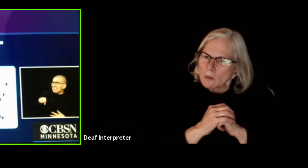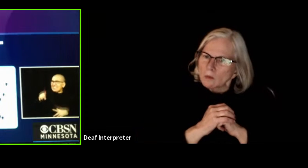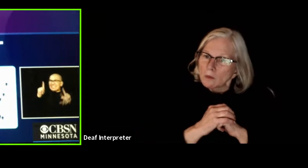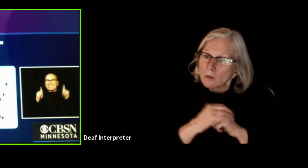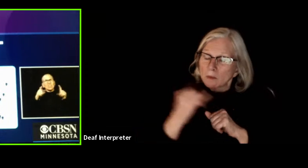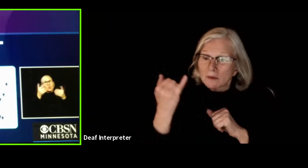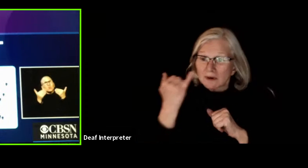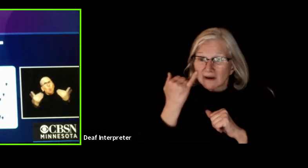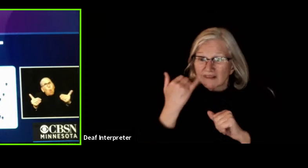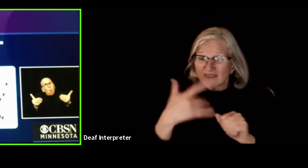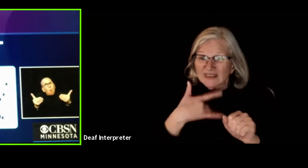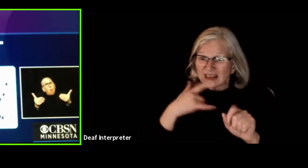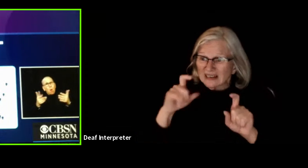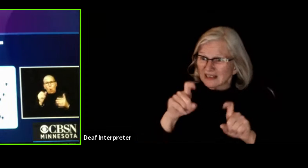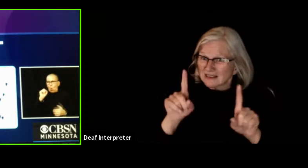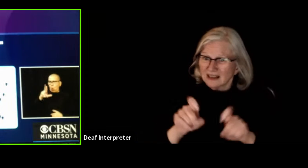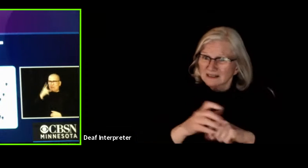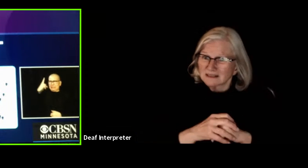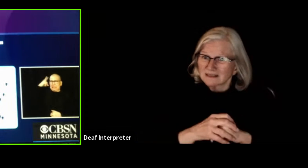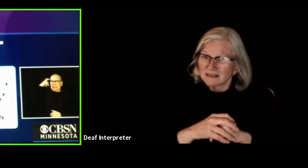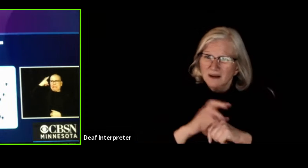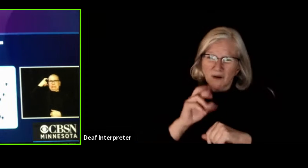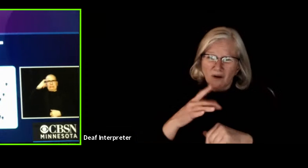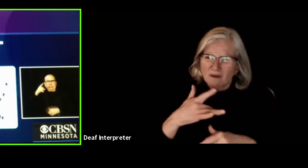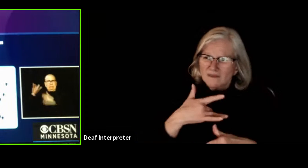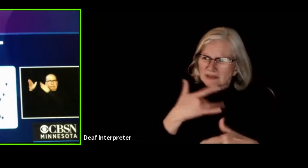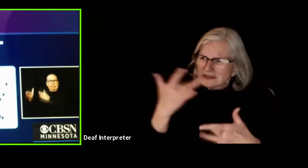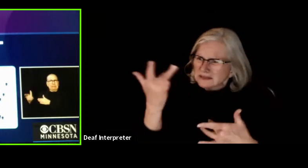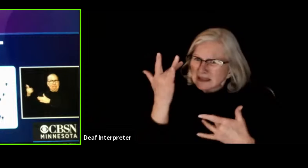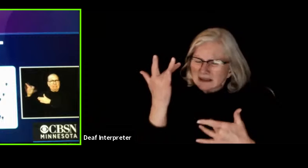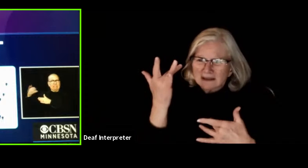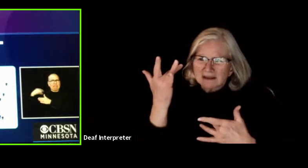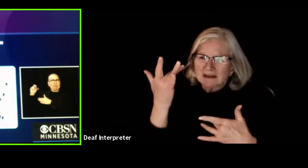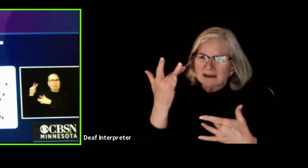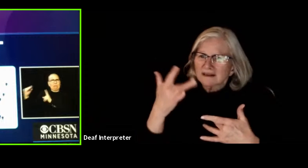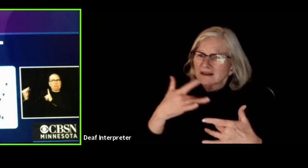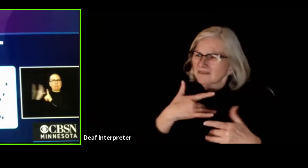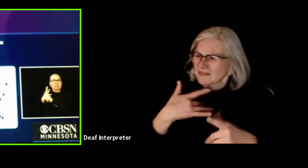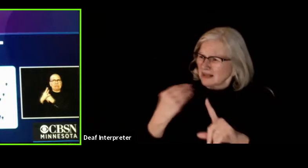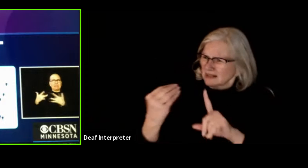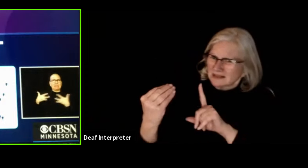IF YOU WERE AT CHRISTMAS WITH THEN WOULD, DO THAT. THE REASON WE ASK FOR THIS IS IT'S NO SHAME IF YOU HAPPEN TO